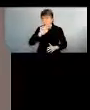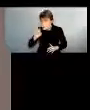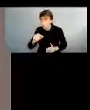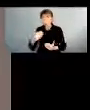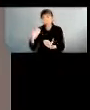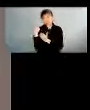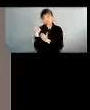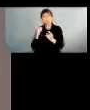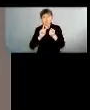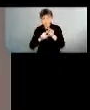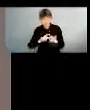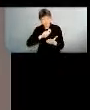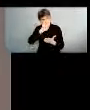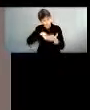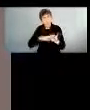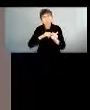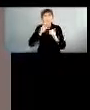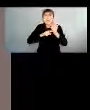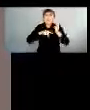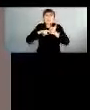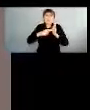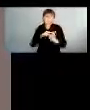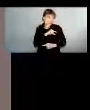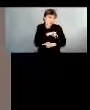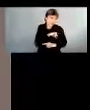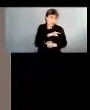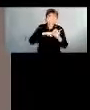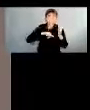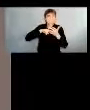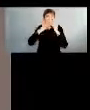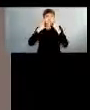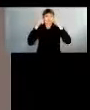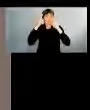quality, success or relevance in your own work.